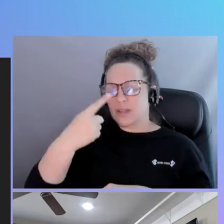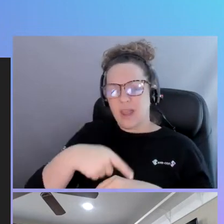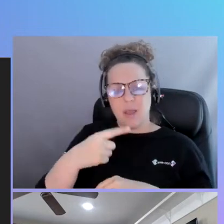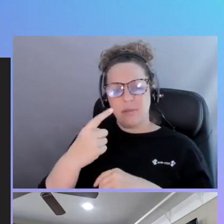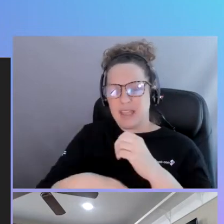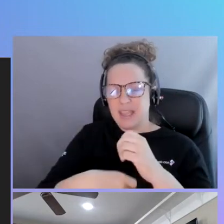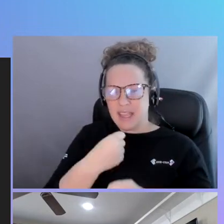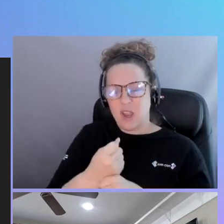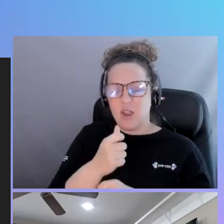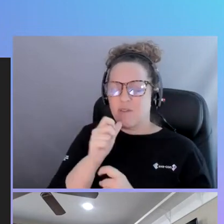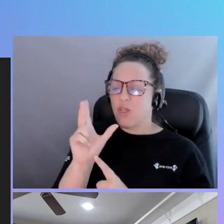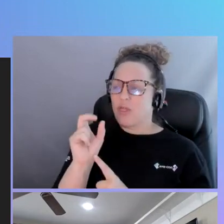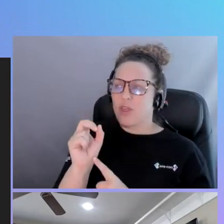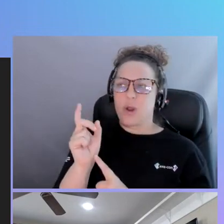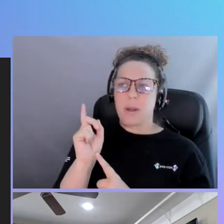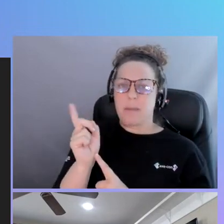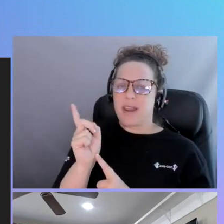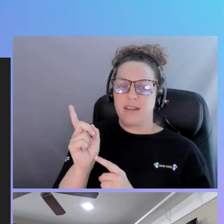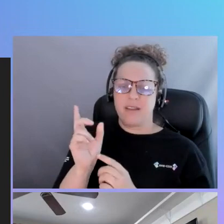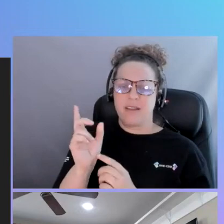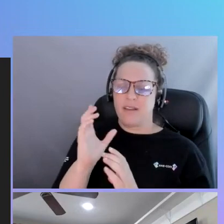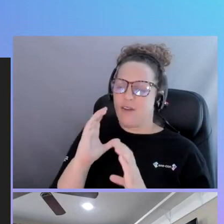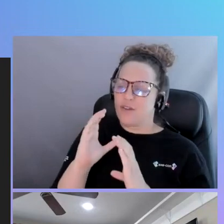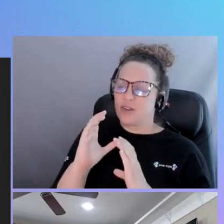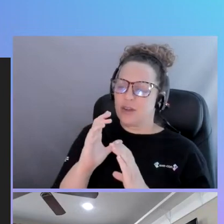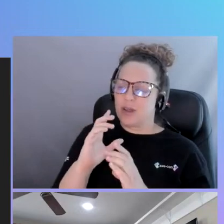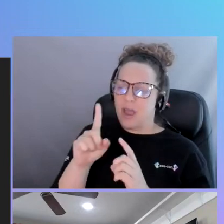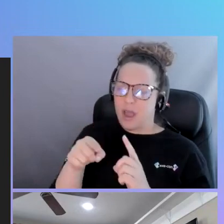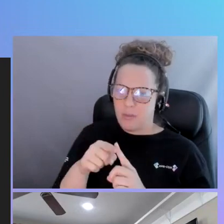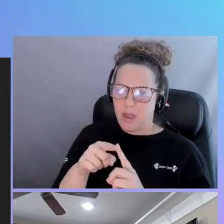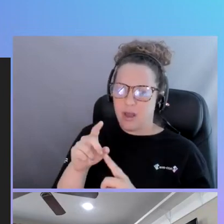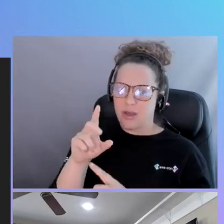disability inclusion in digital accessibility and anything